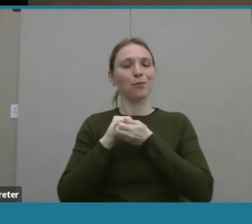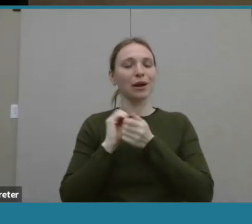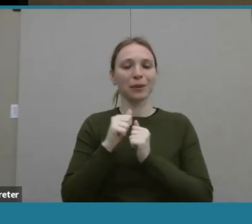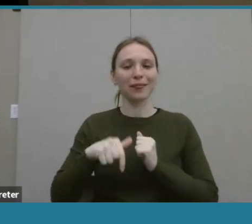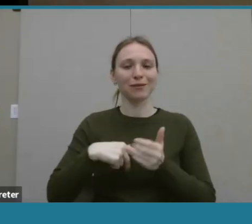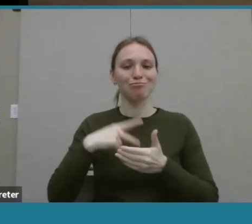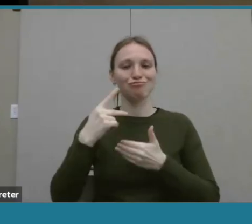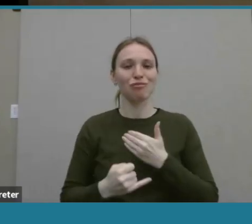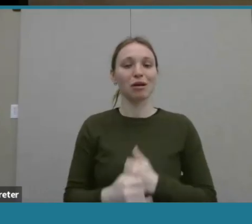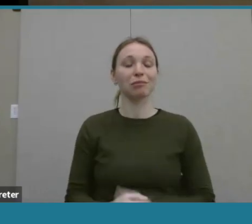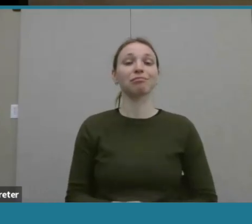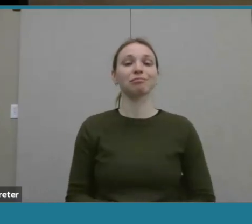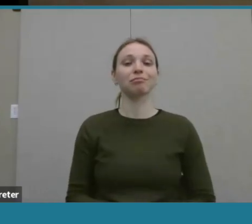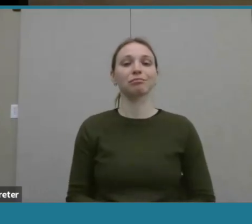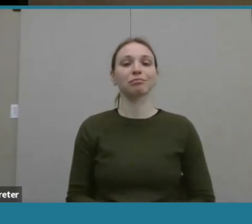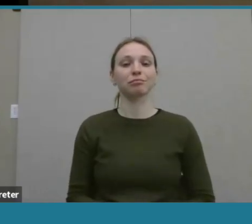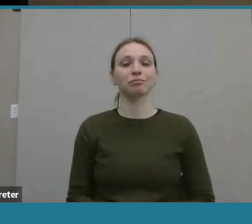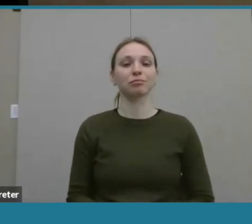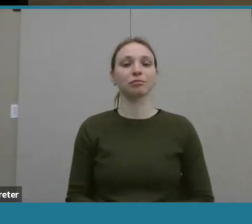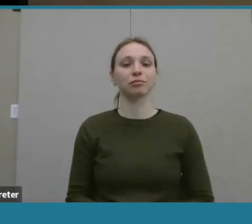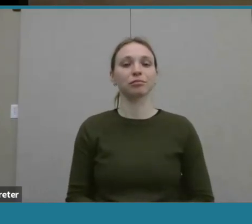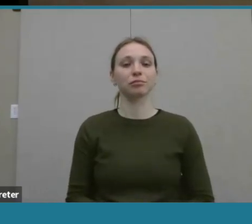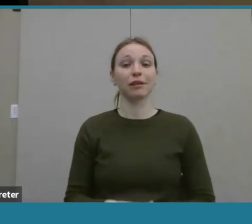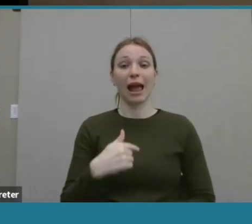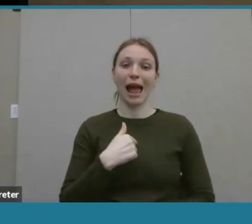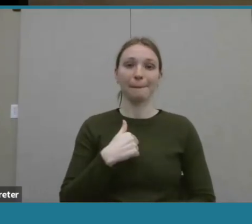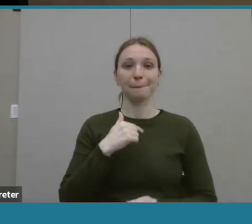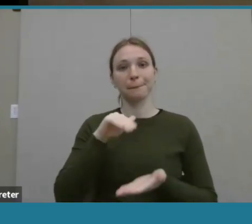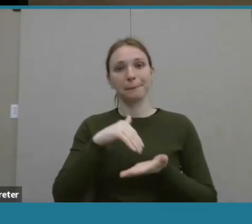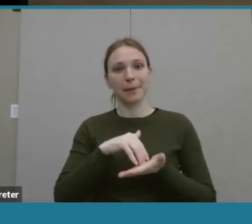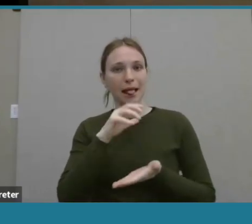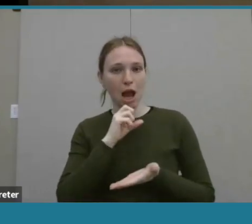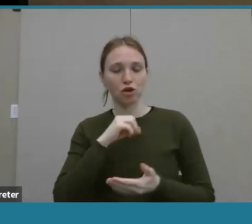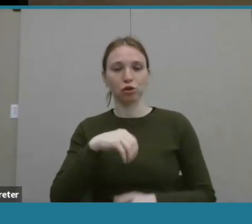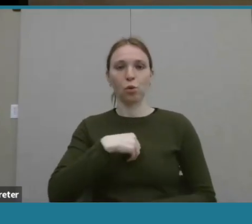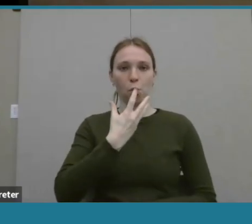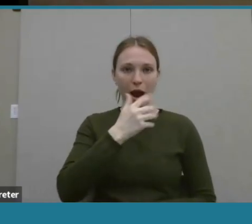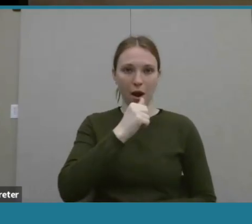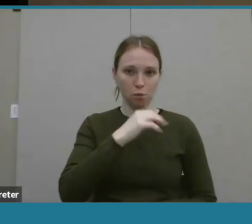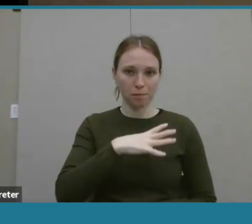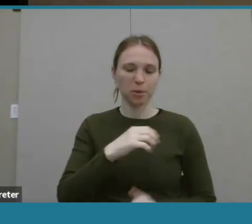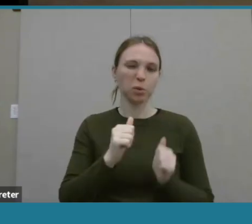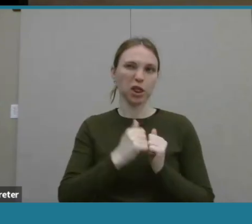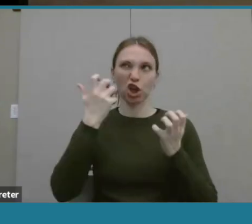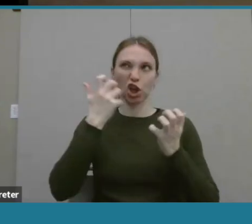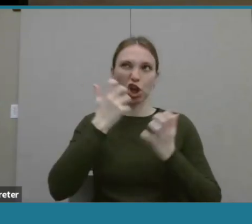And I am a middle-aged white woman with dark brown hair in a ponytail